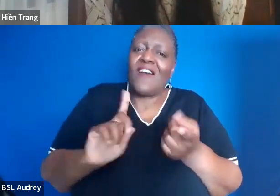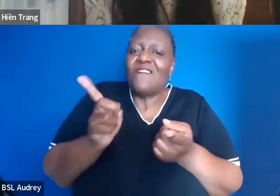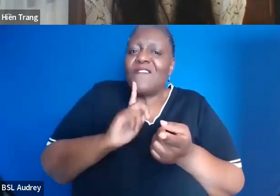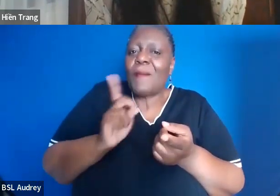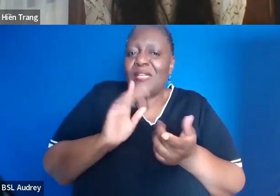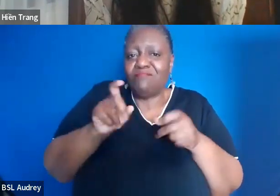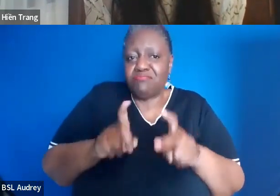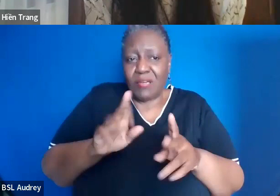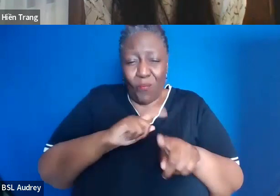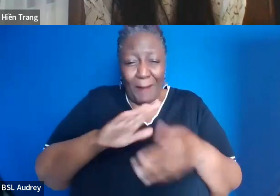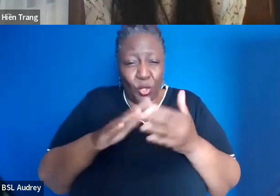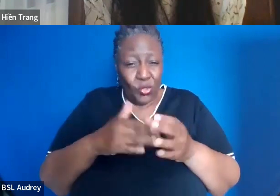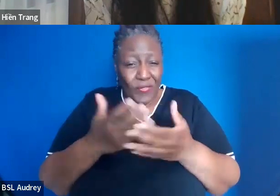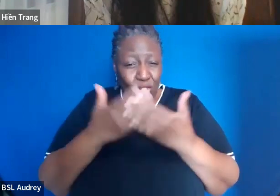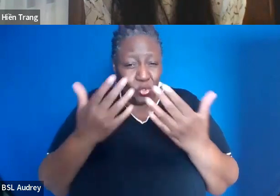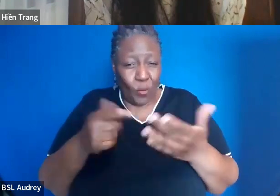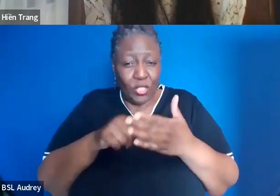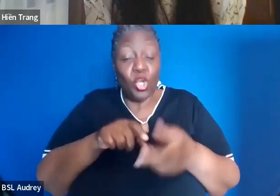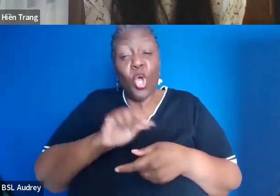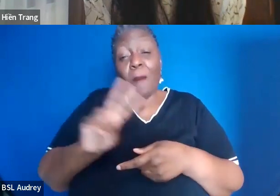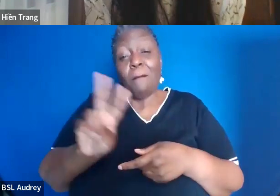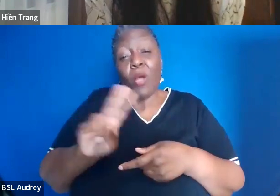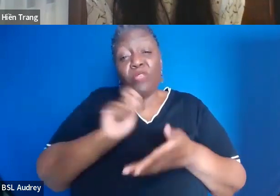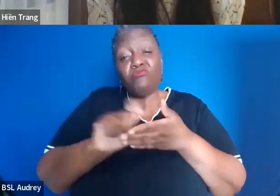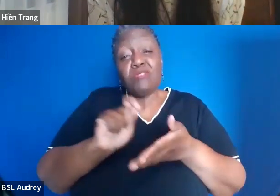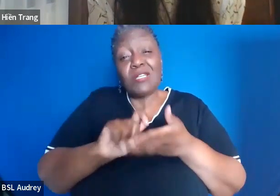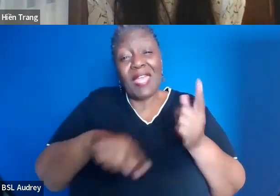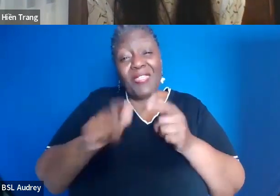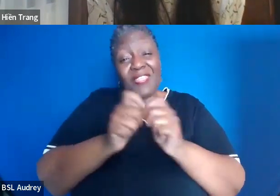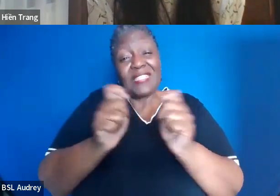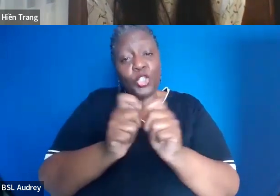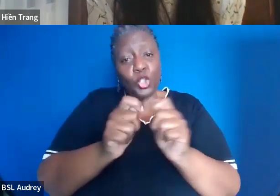so much if you read your poems and other poems in this issue there's so much it's